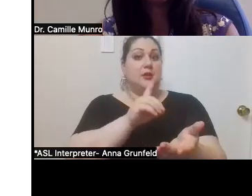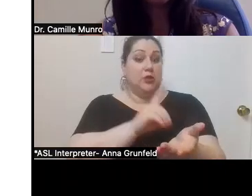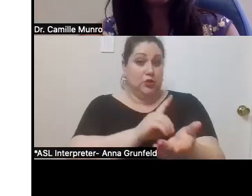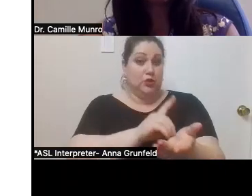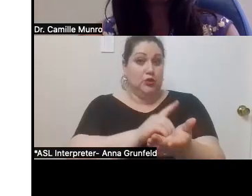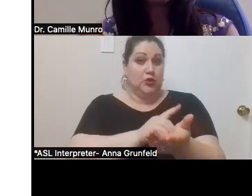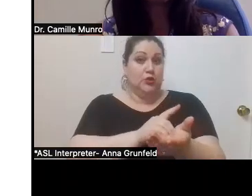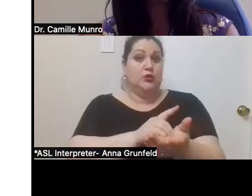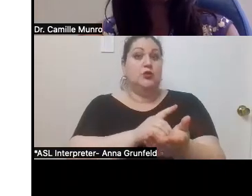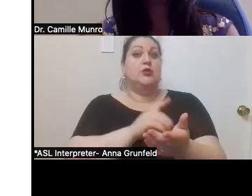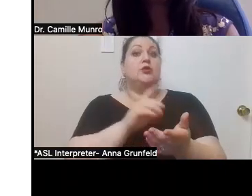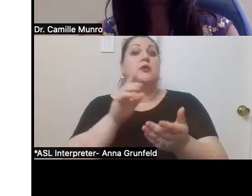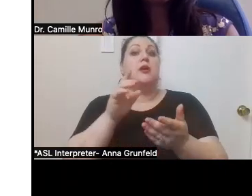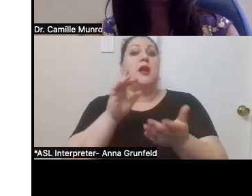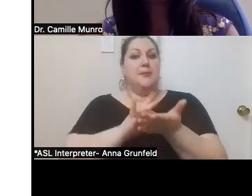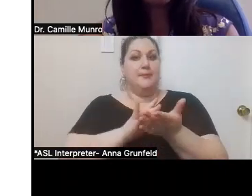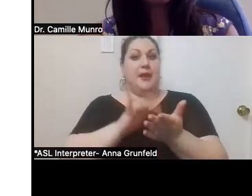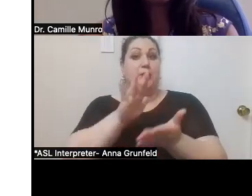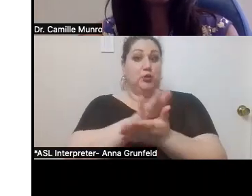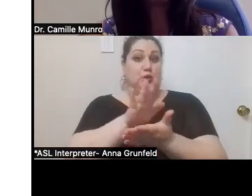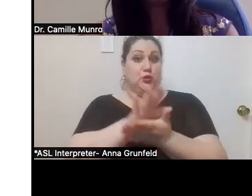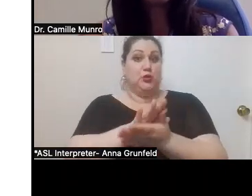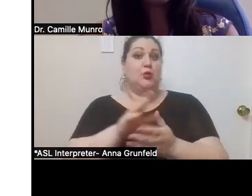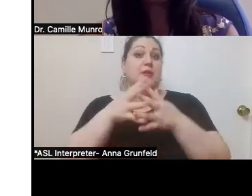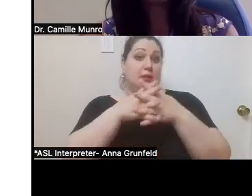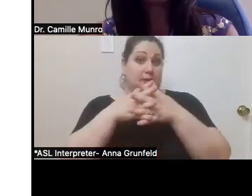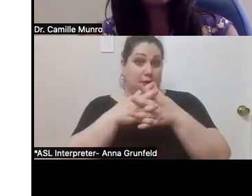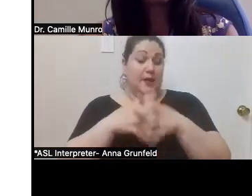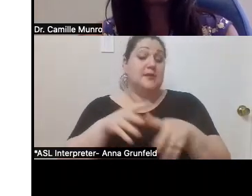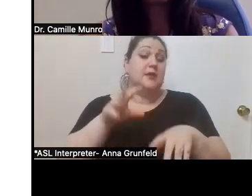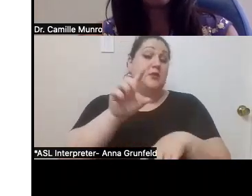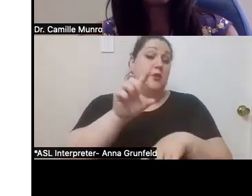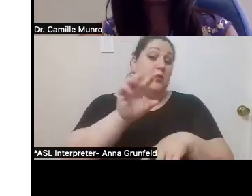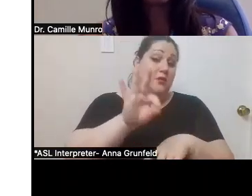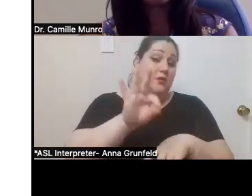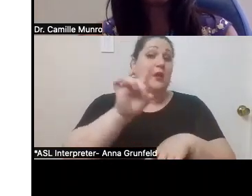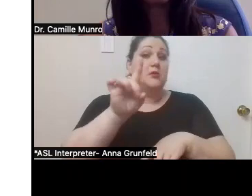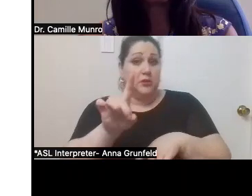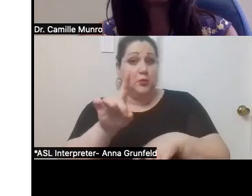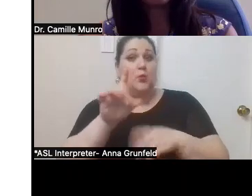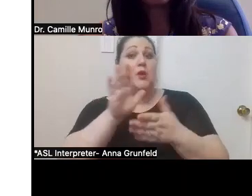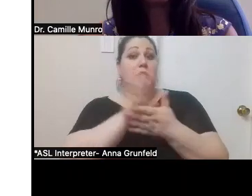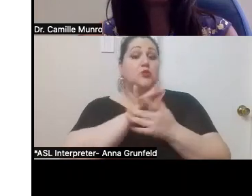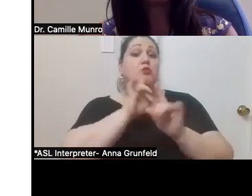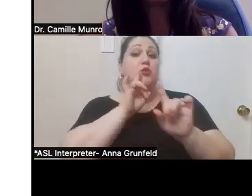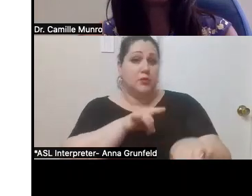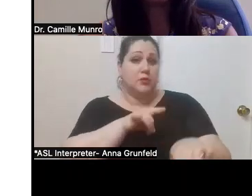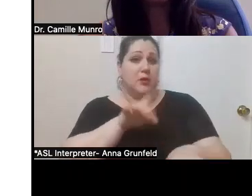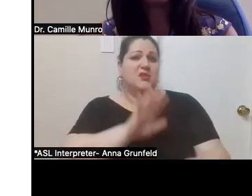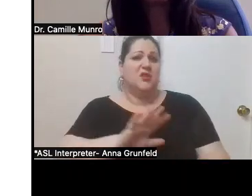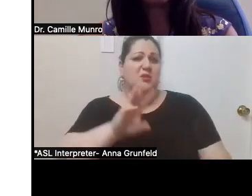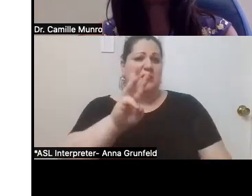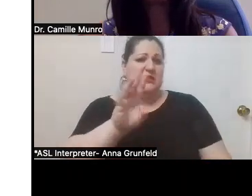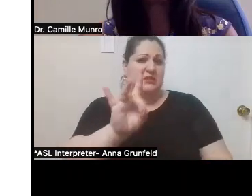The 91 schools that responded, so about 68% identified about 2%,